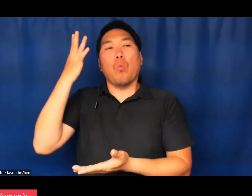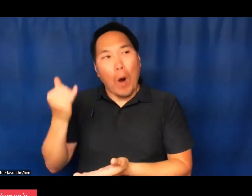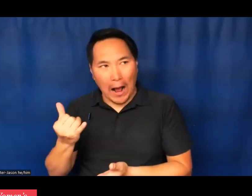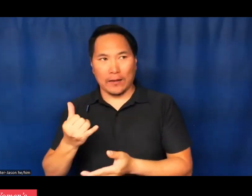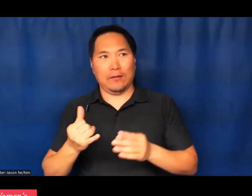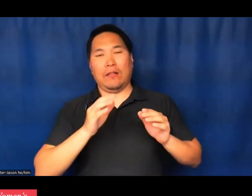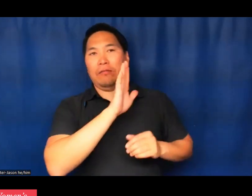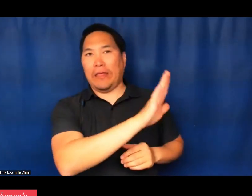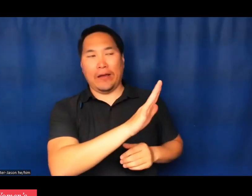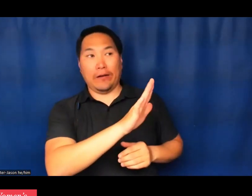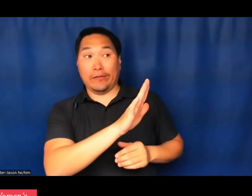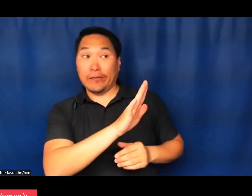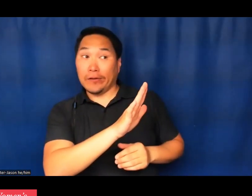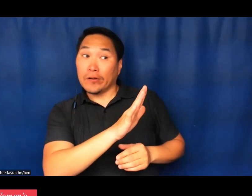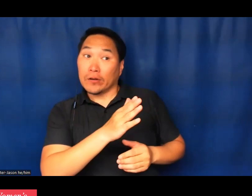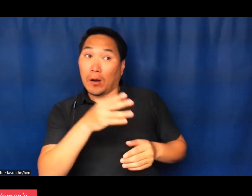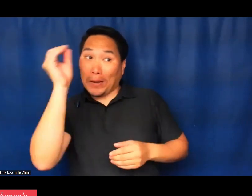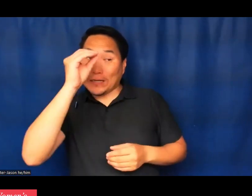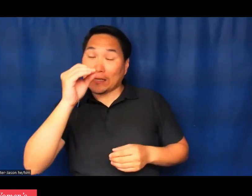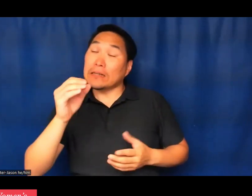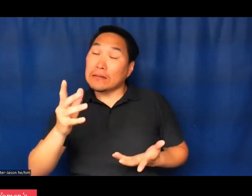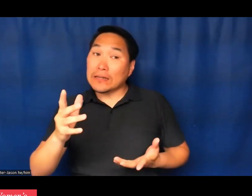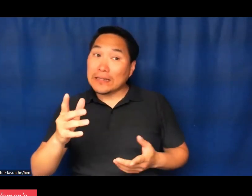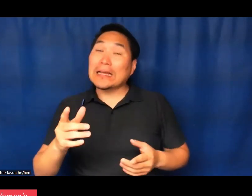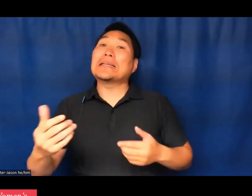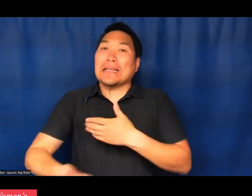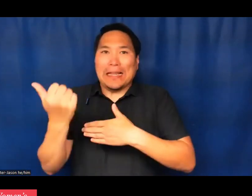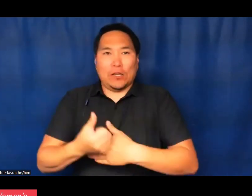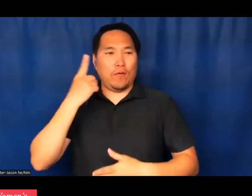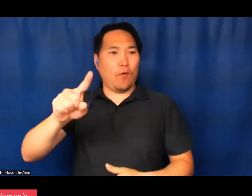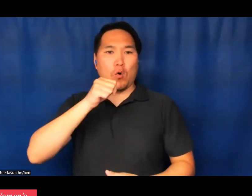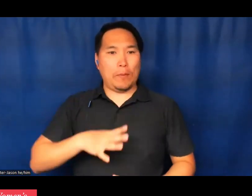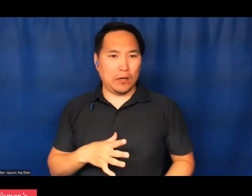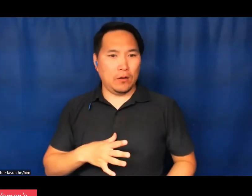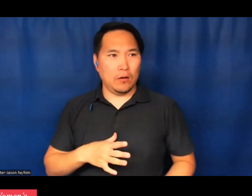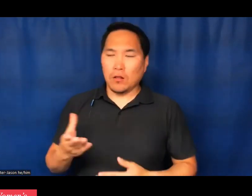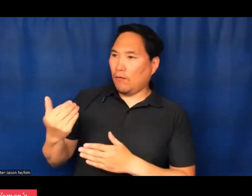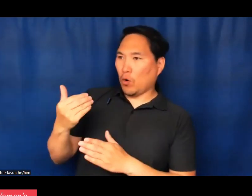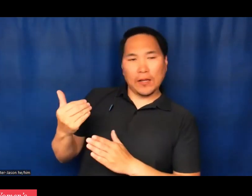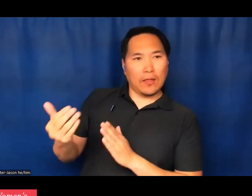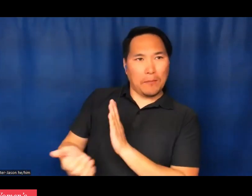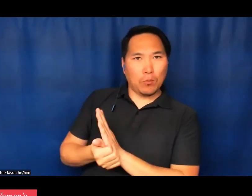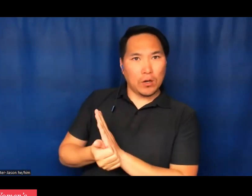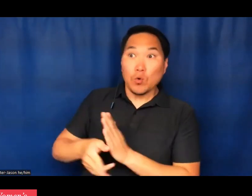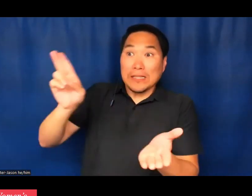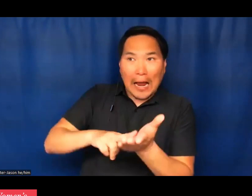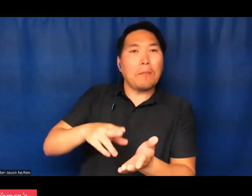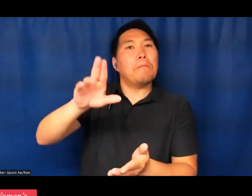is so dangerous to women. And it basically says if Fourteenth Amendment was ratified by men at the time the Fourteenth